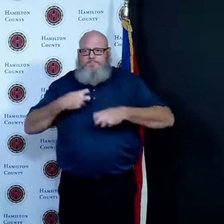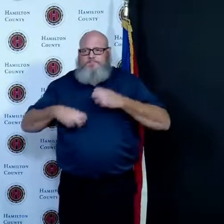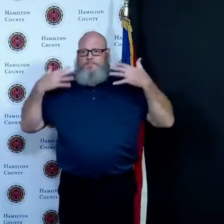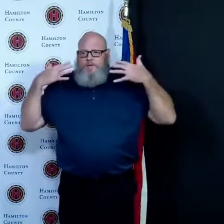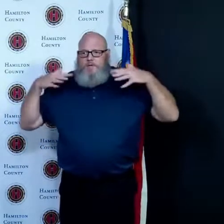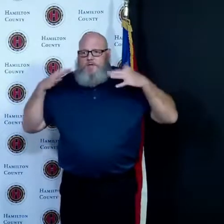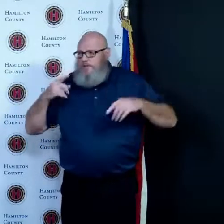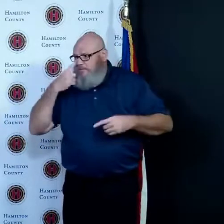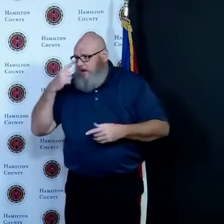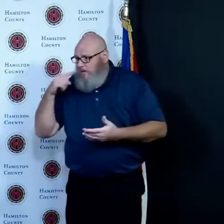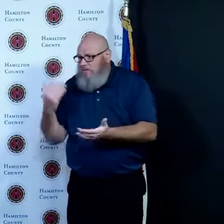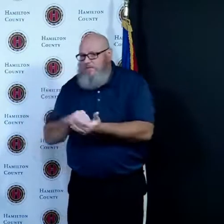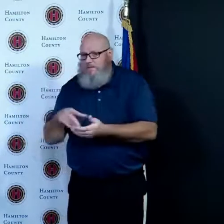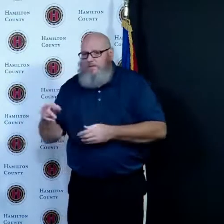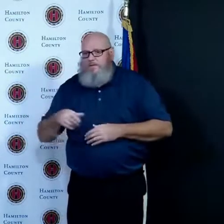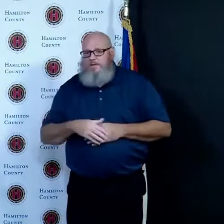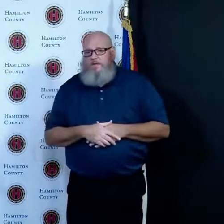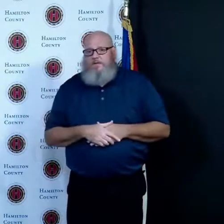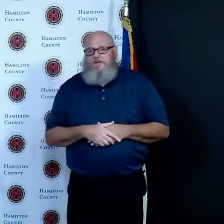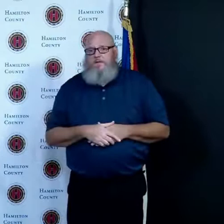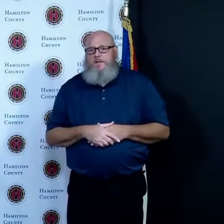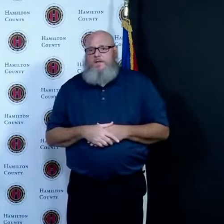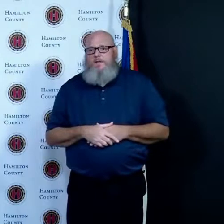if you could pause for one second on our end we're having an audio issue